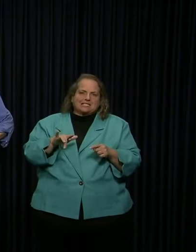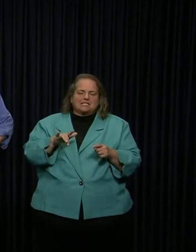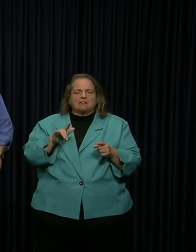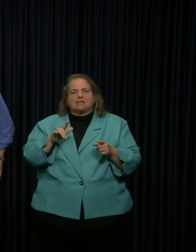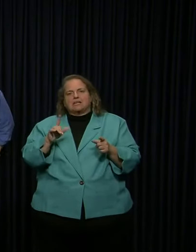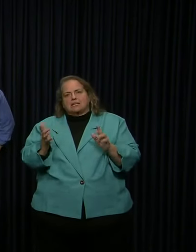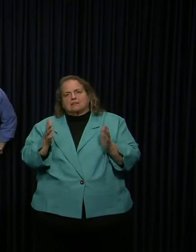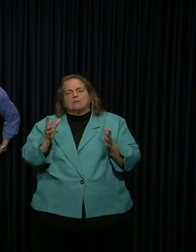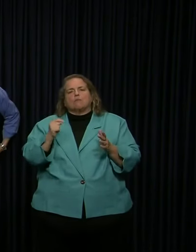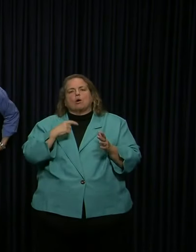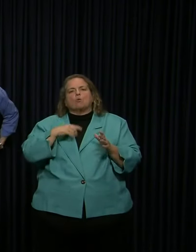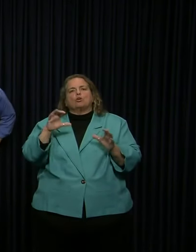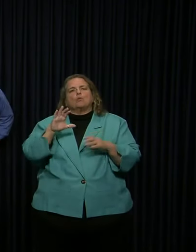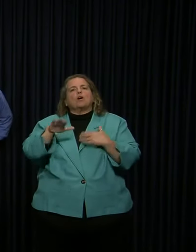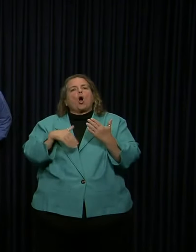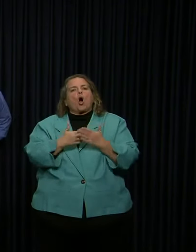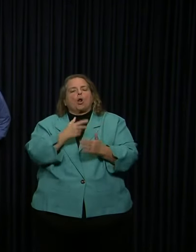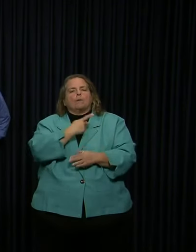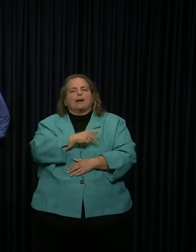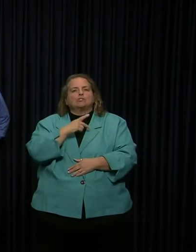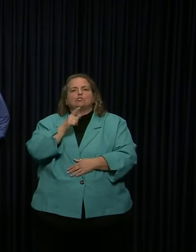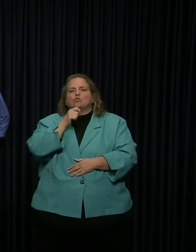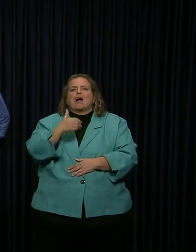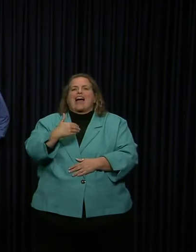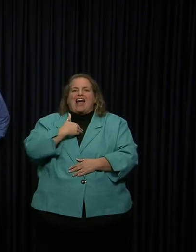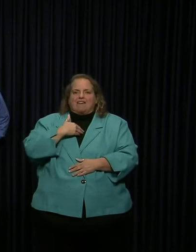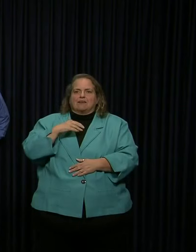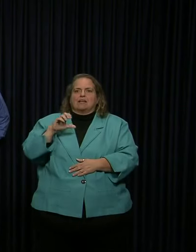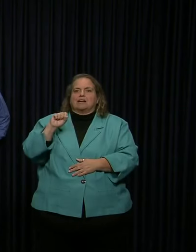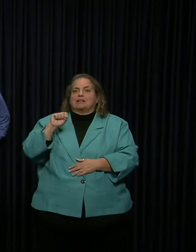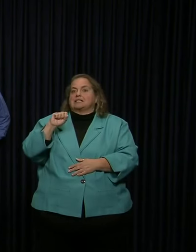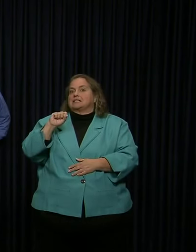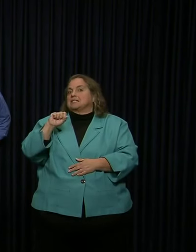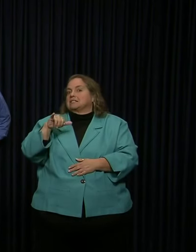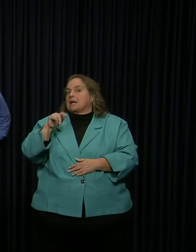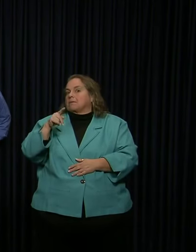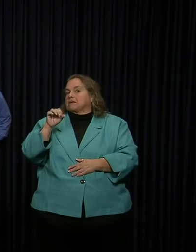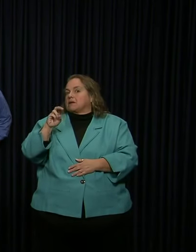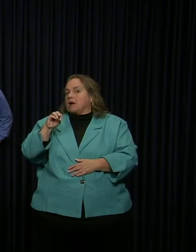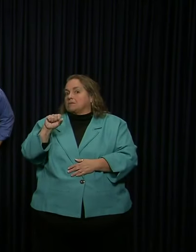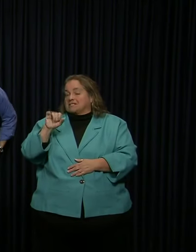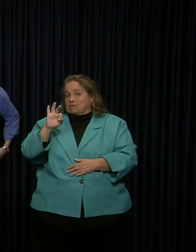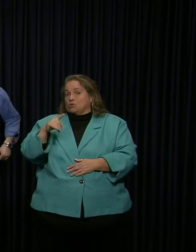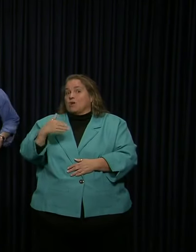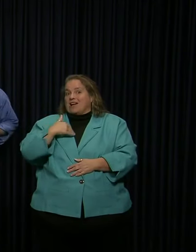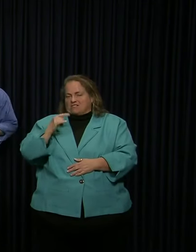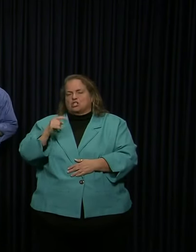TALKING ABOUT INDIVIDUALS, BUT THAT'S SOMETHING I'LL NEED TO TAKE A LOOK AT, AND CERTAINLY BY